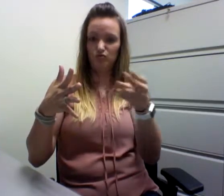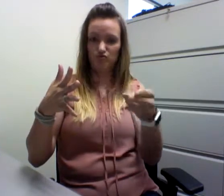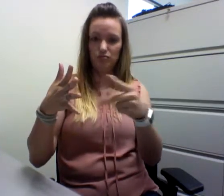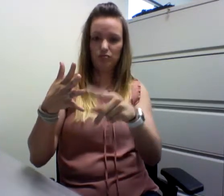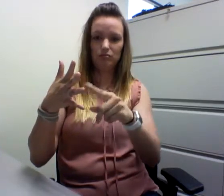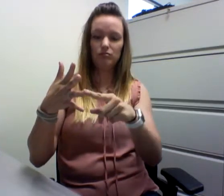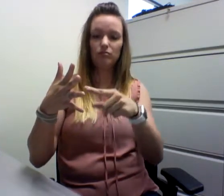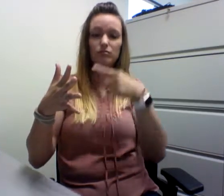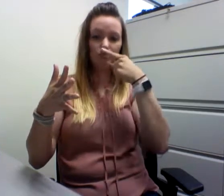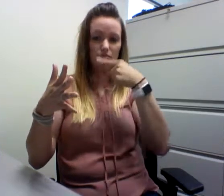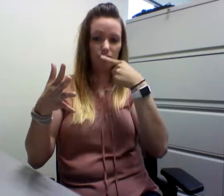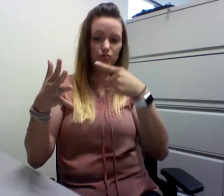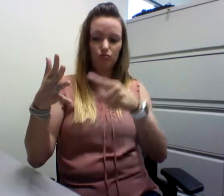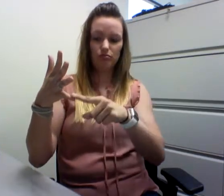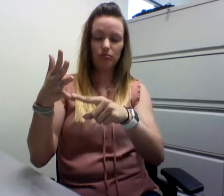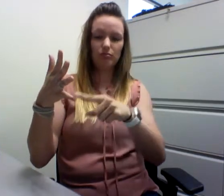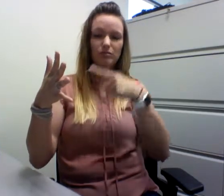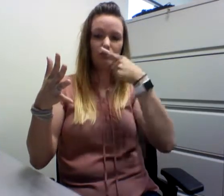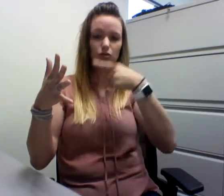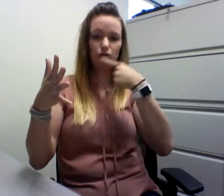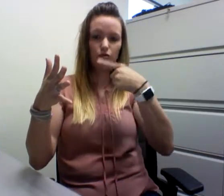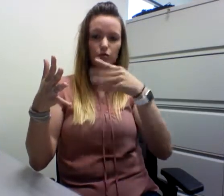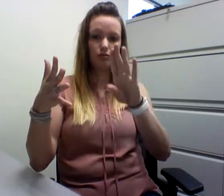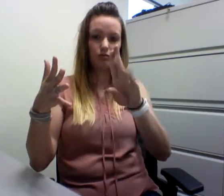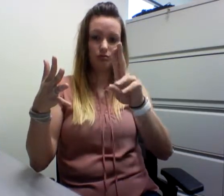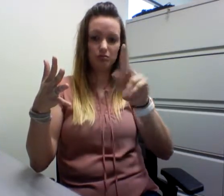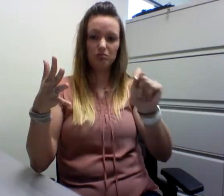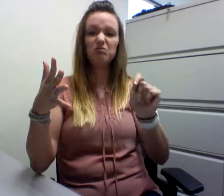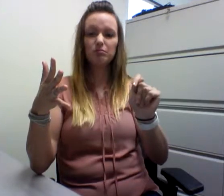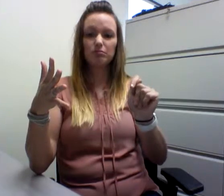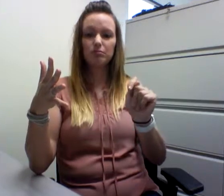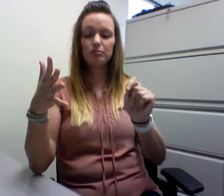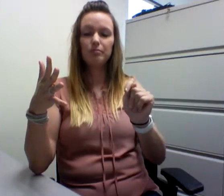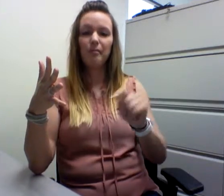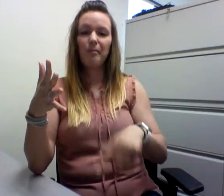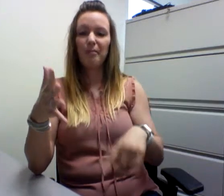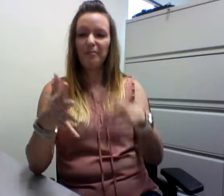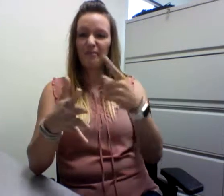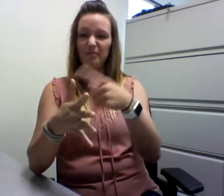hard of hearing hearing but